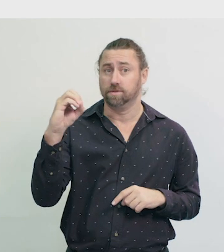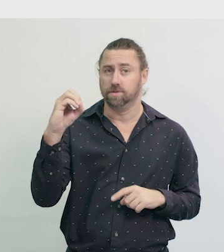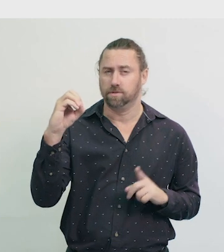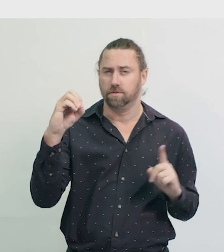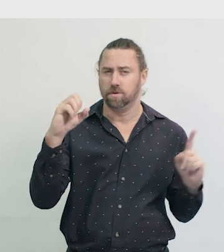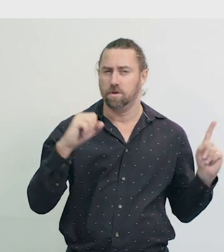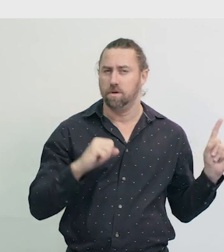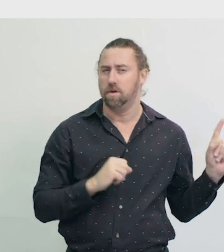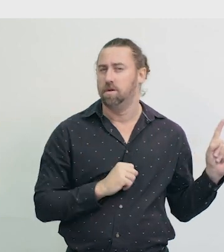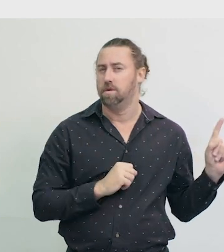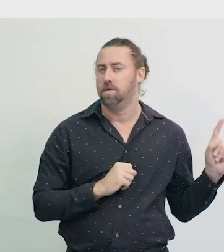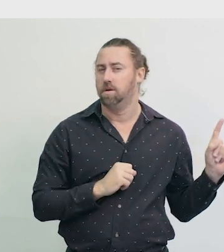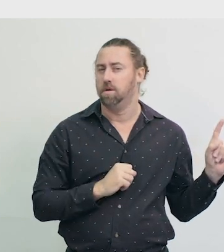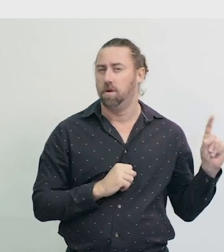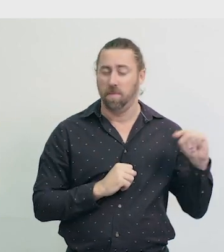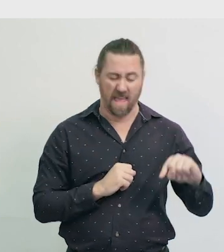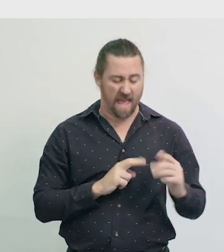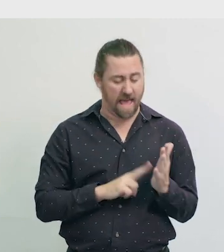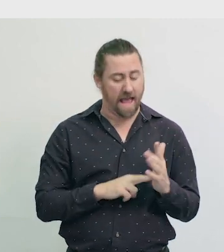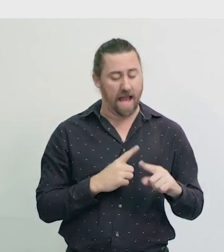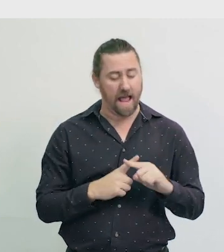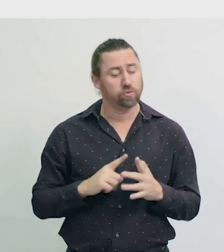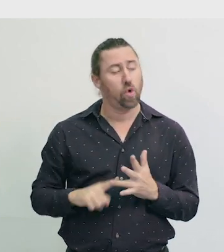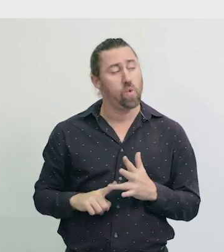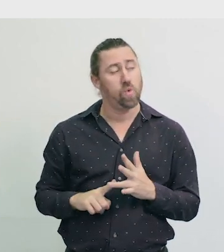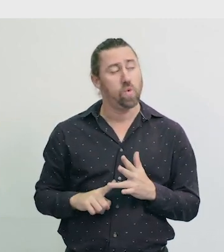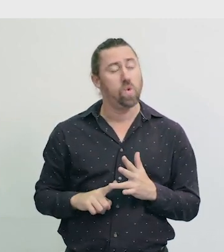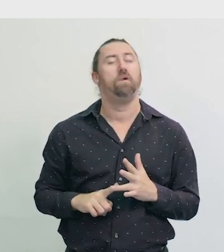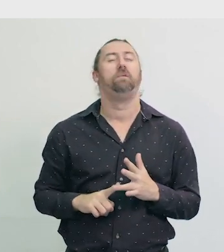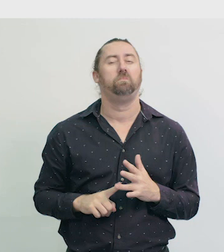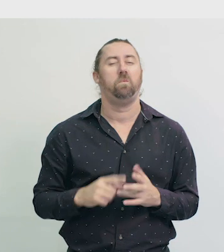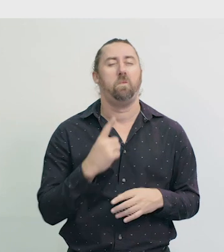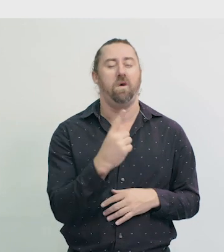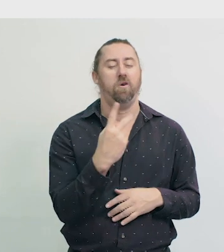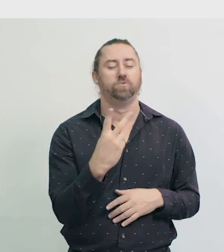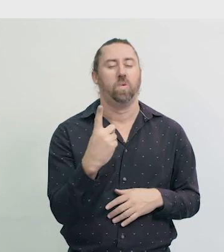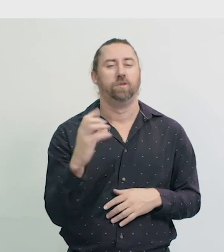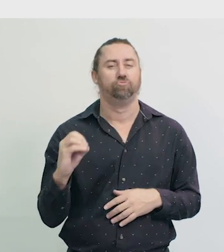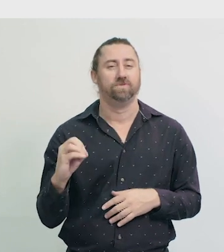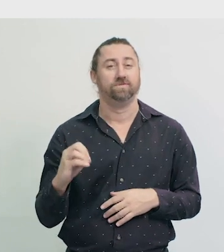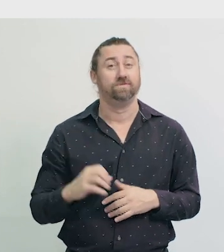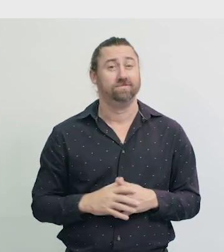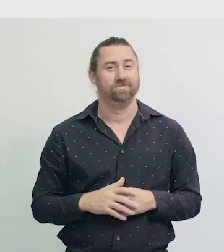So, that would mean that Angle 'N-X-O' must also be 121 degrees.